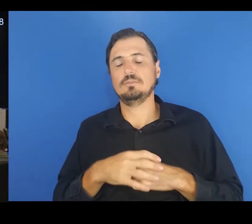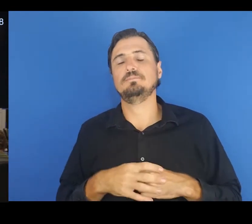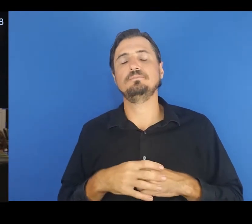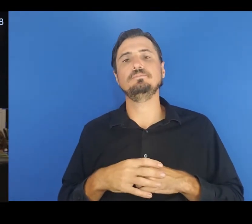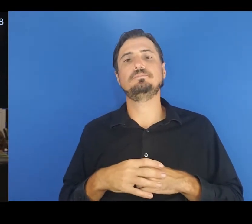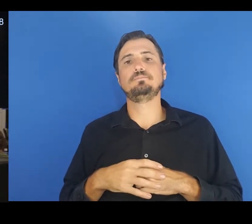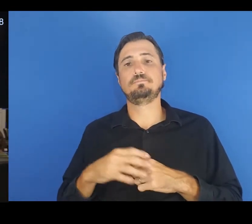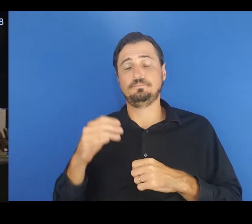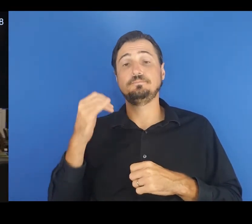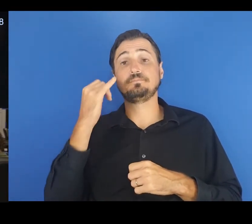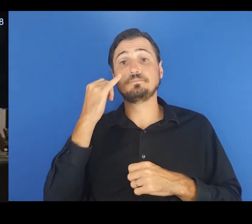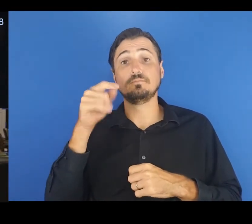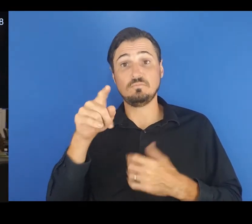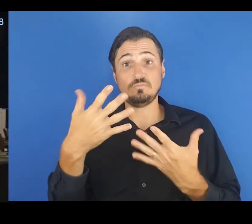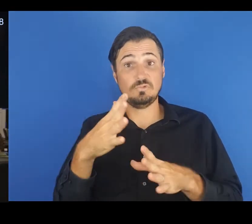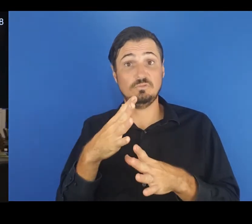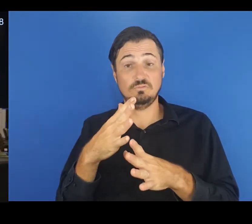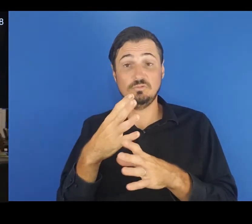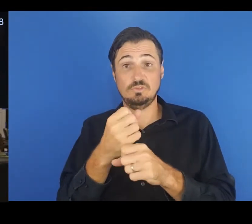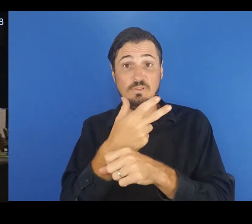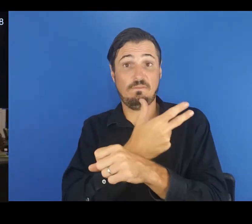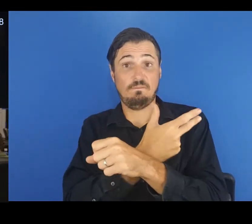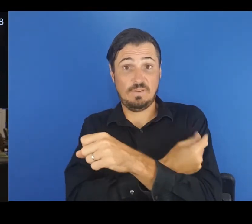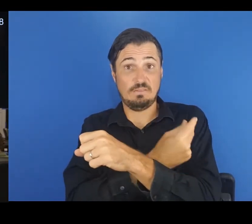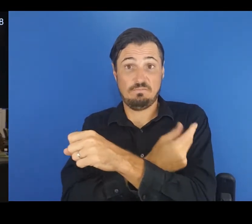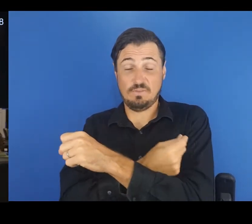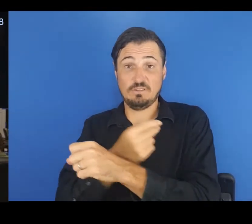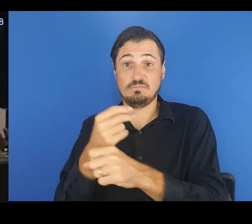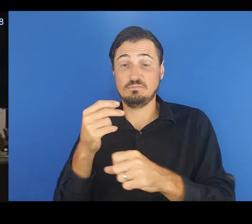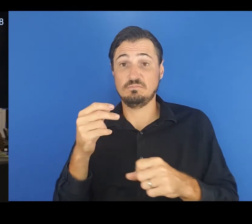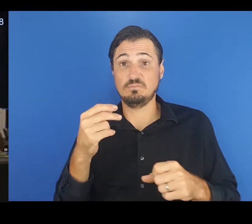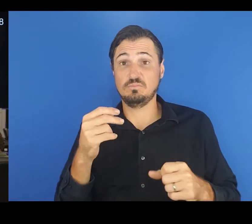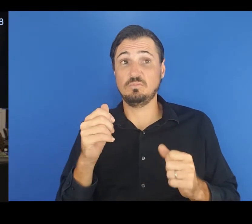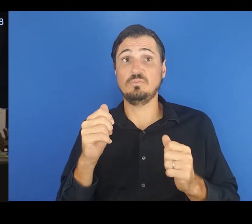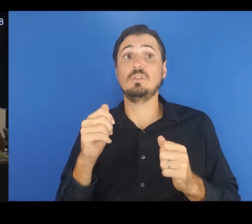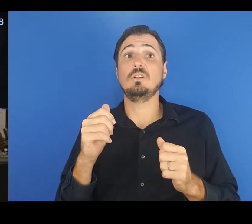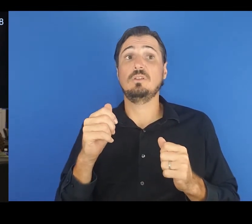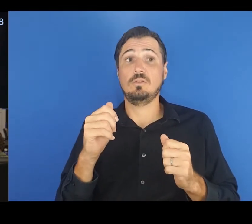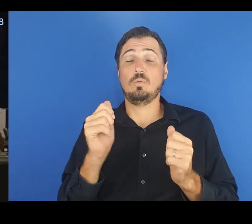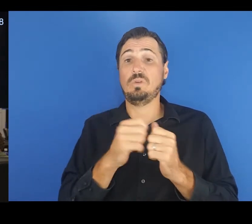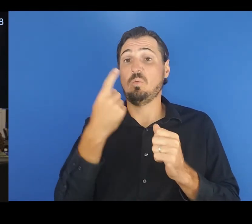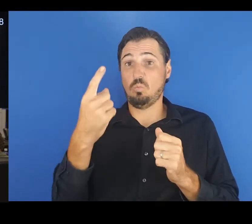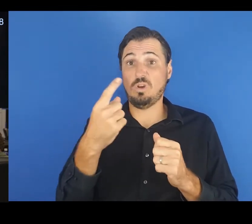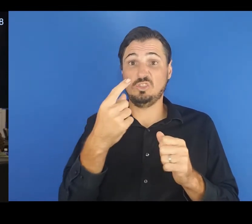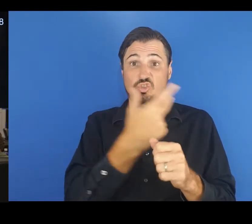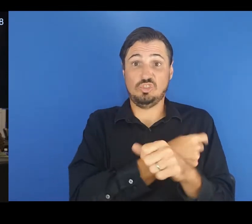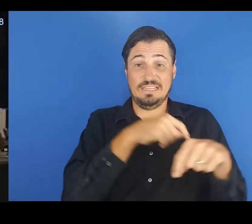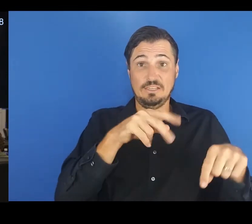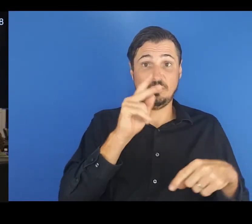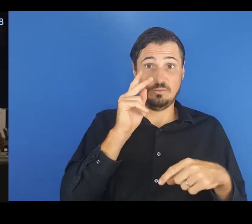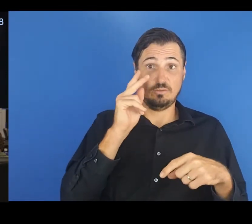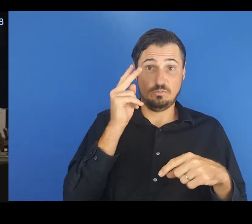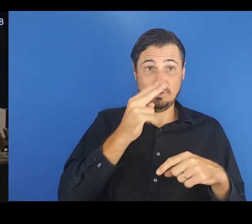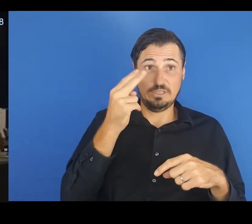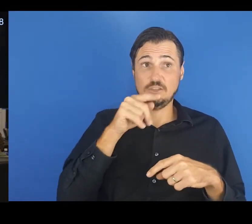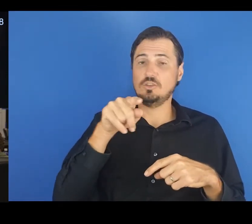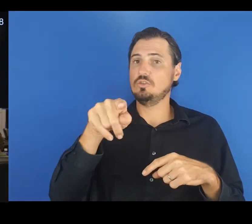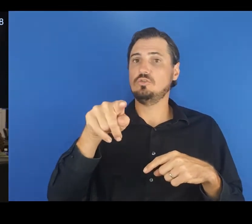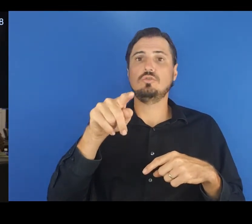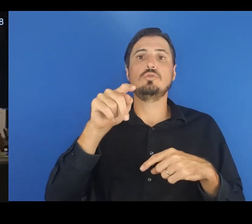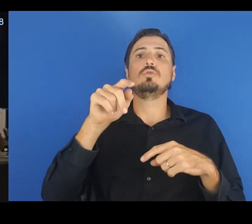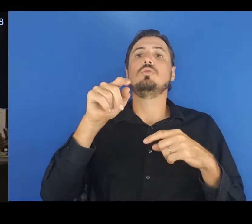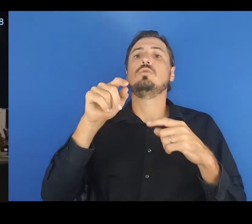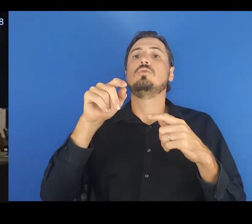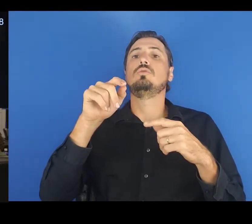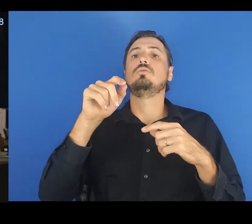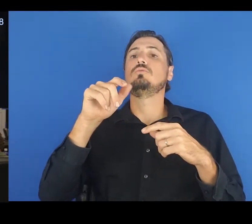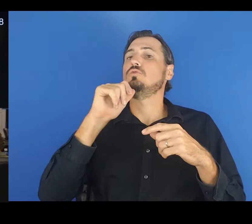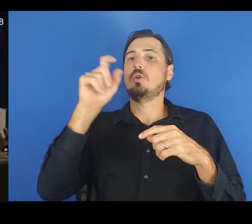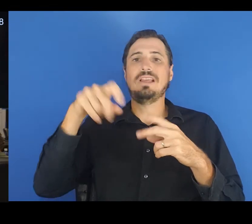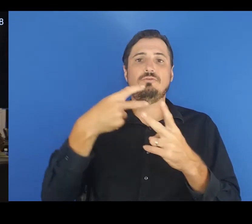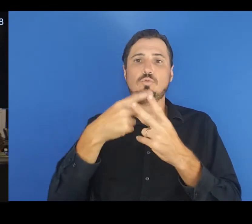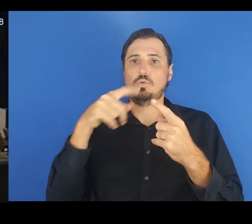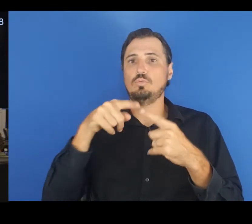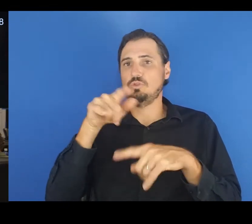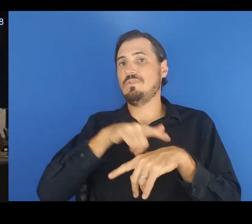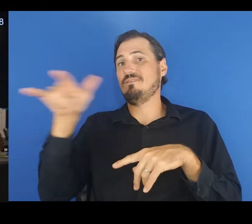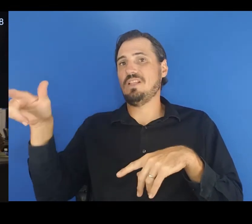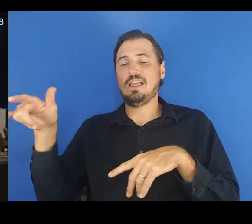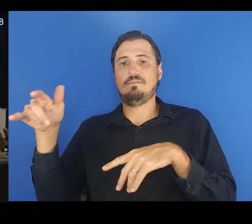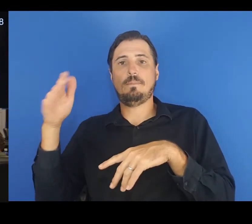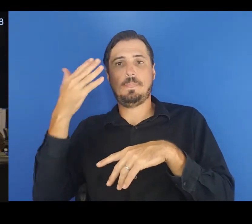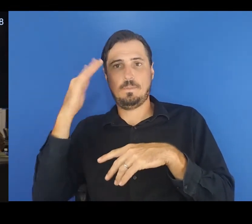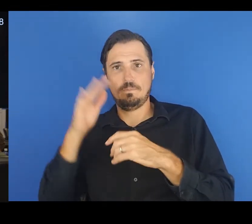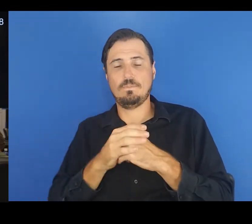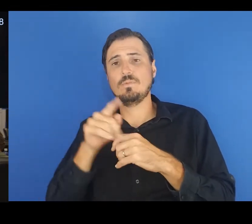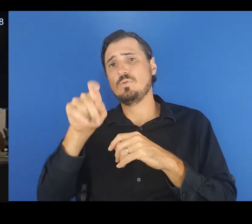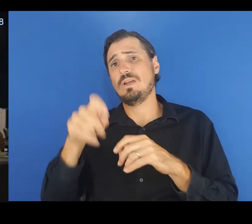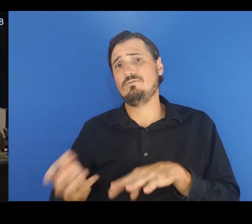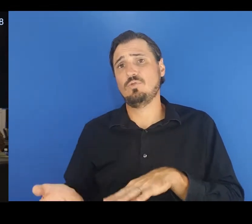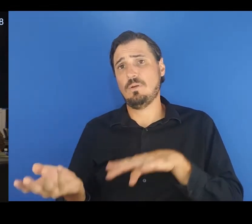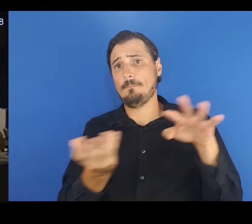Additionally, if you have been fully vaccinated with at least one of your doses administered in Hawai’i, you are now exempt from the Transpacific travel quarantine. You must upload a copy of